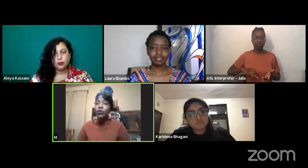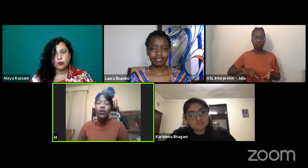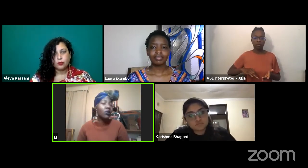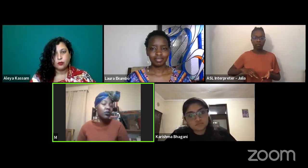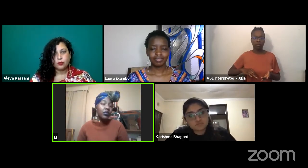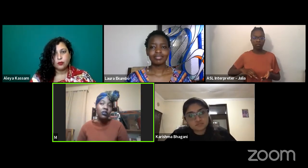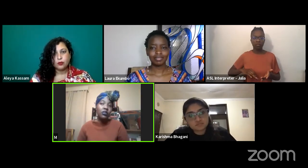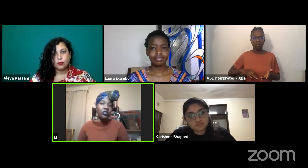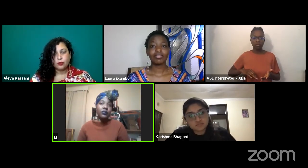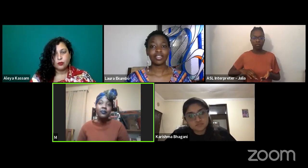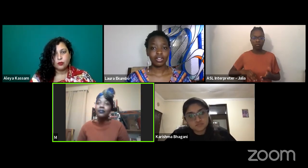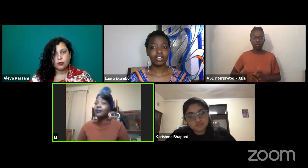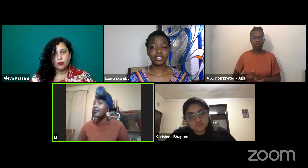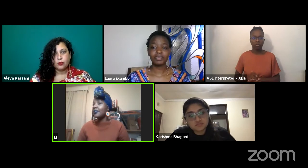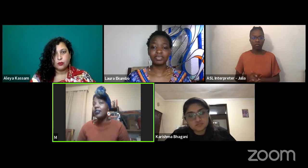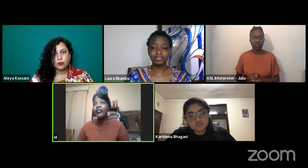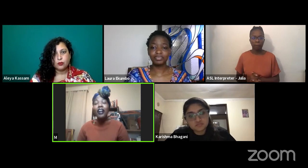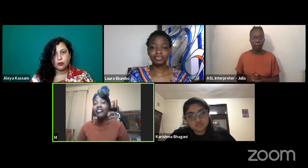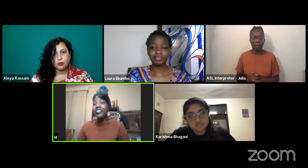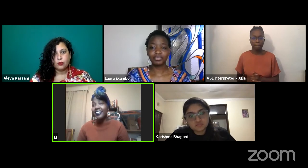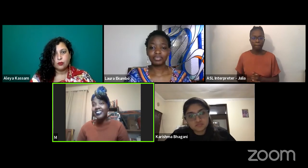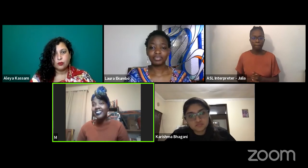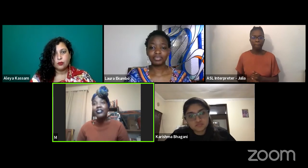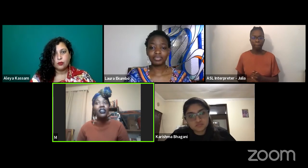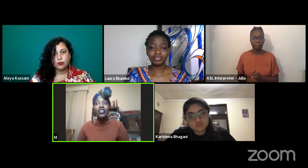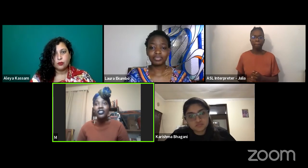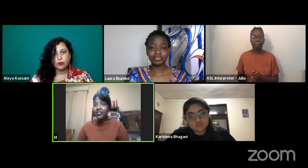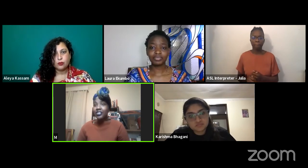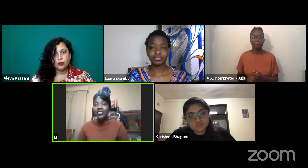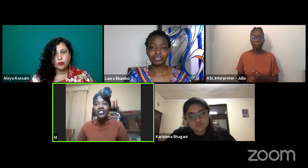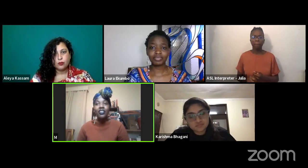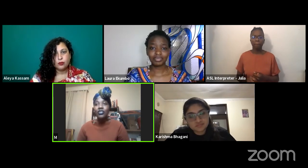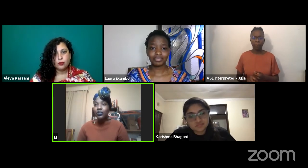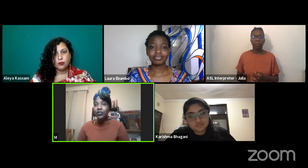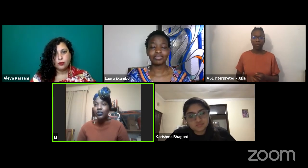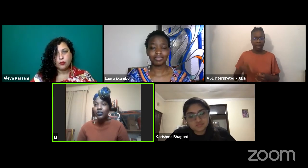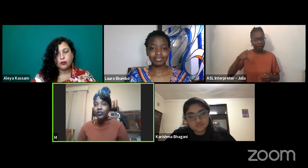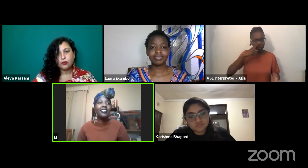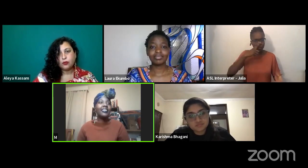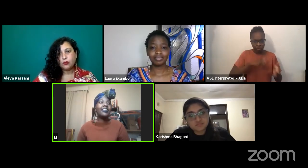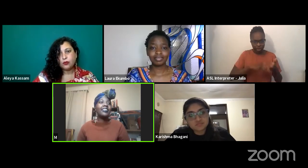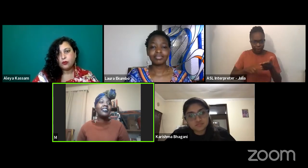We do a lot of research, everything, lots of research, lots of creating.